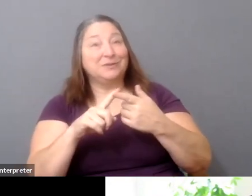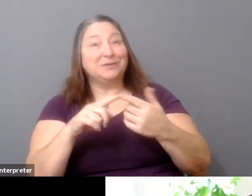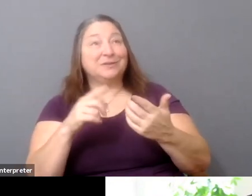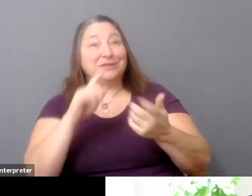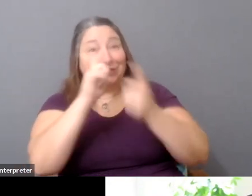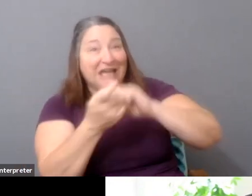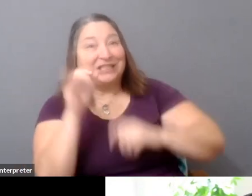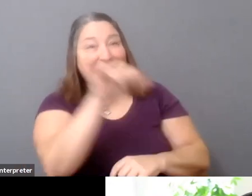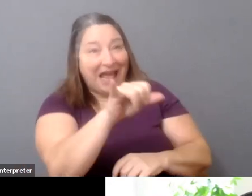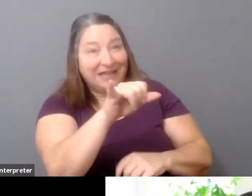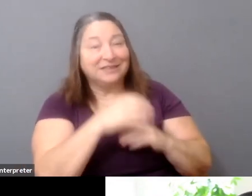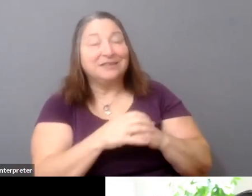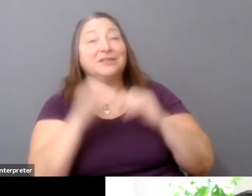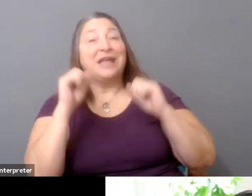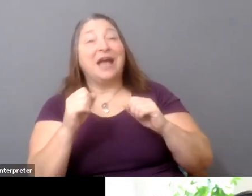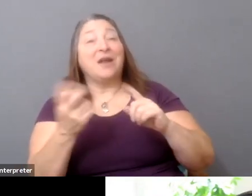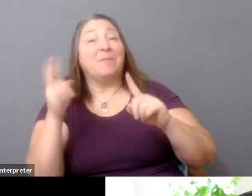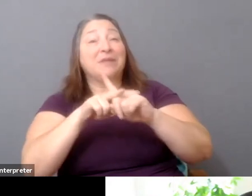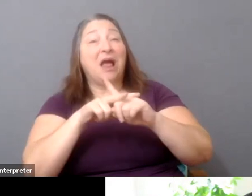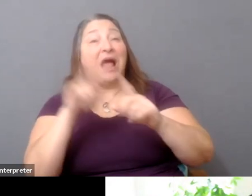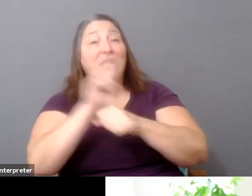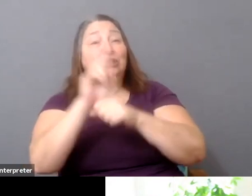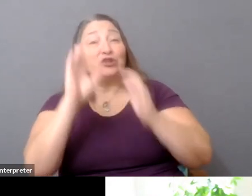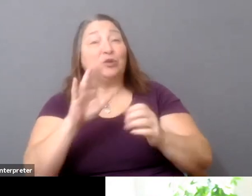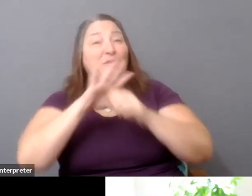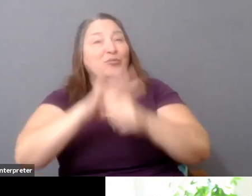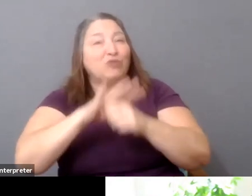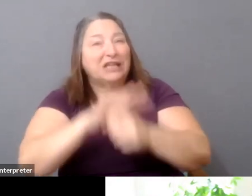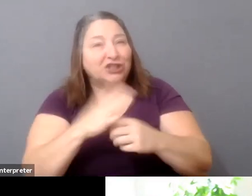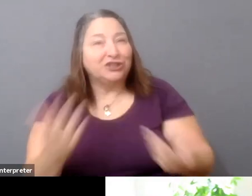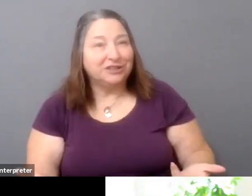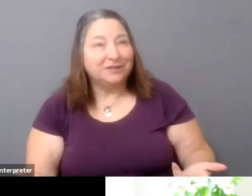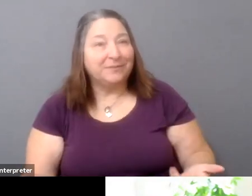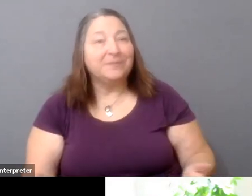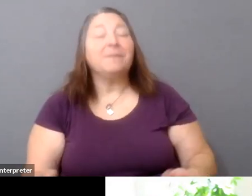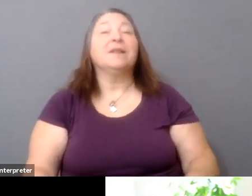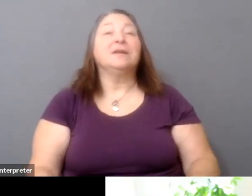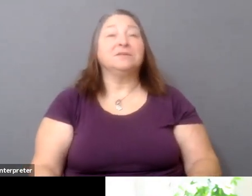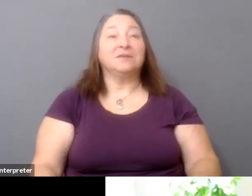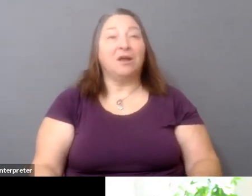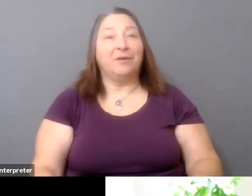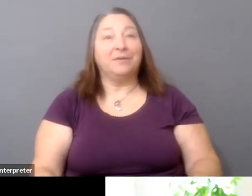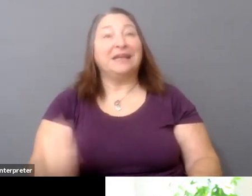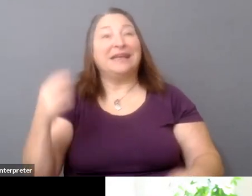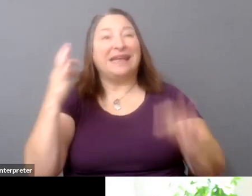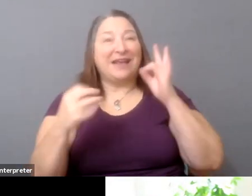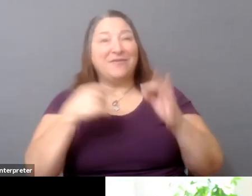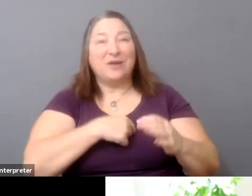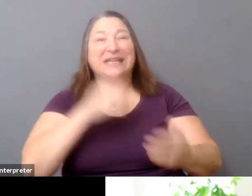You can apply consumer pressure. Like if we embrace the idea that we live in a capitalist society, can we leverage